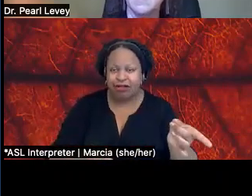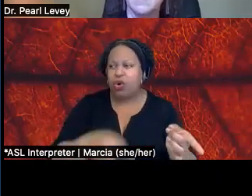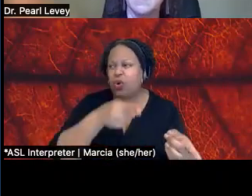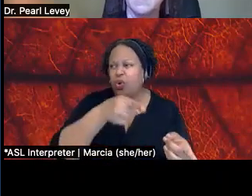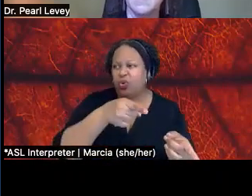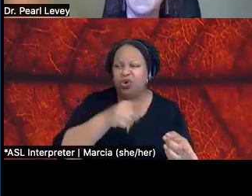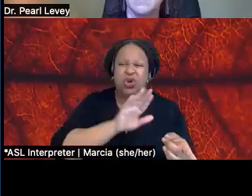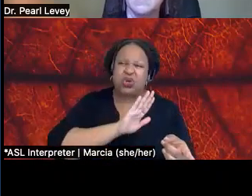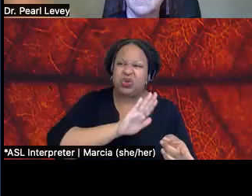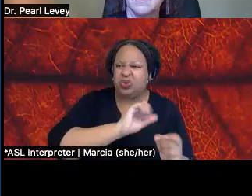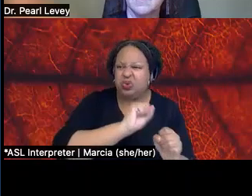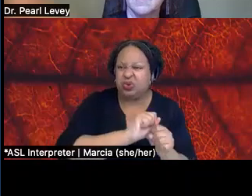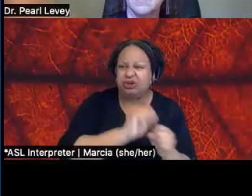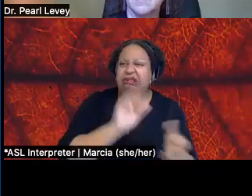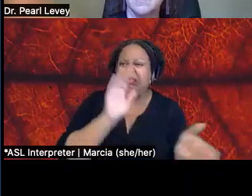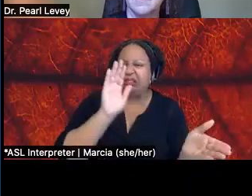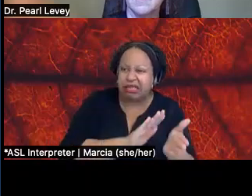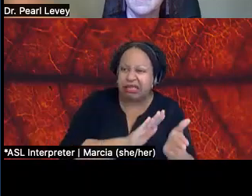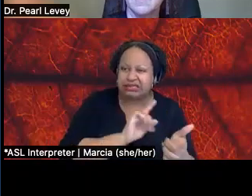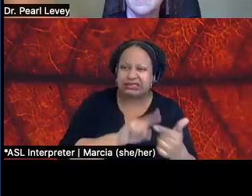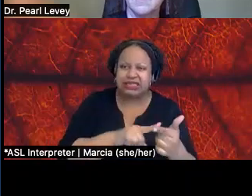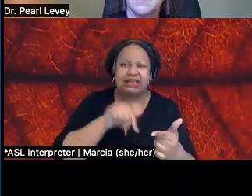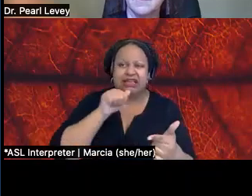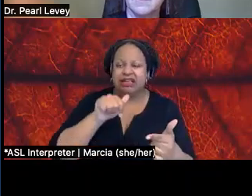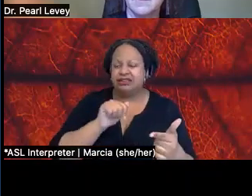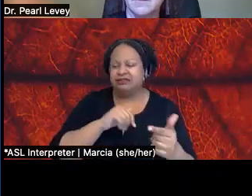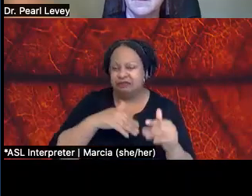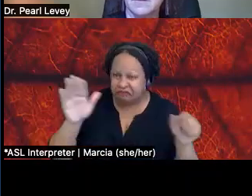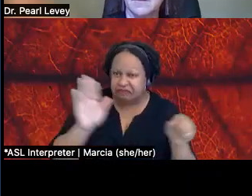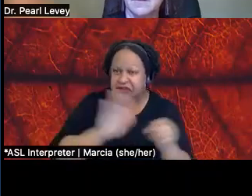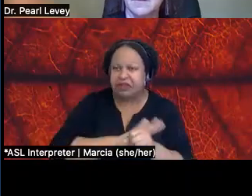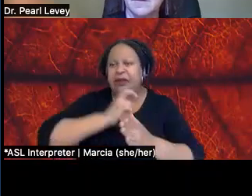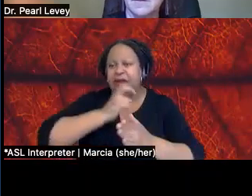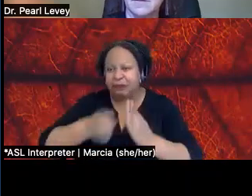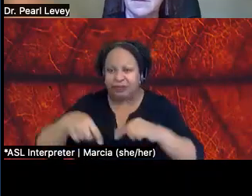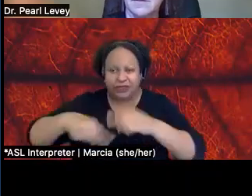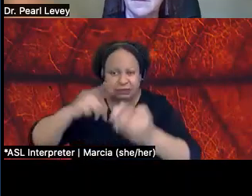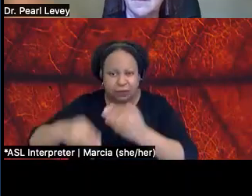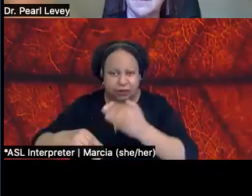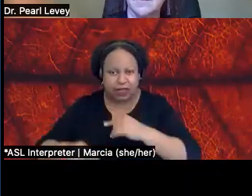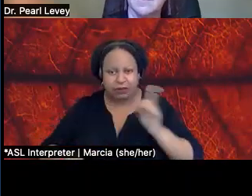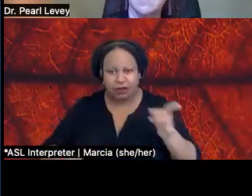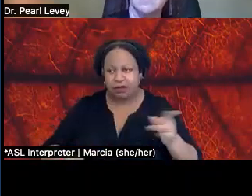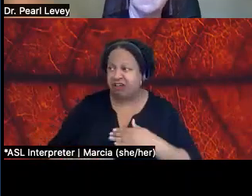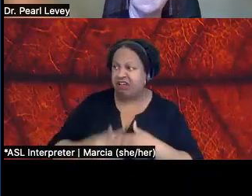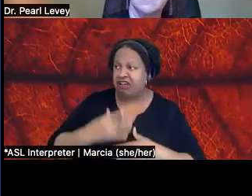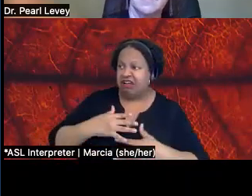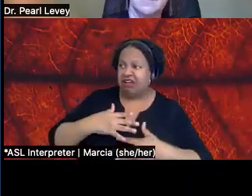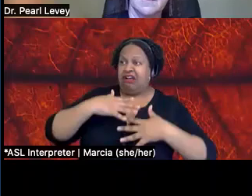version of it and then that caused further distress to this one particular learner.